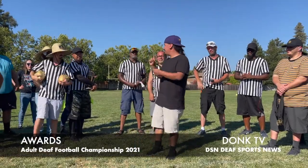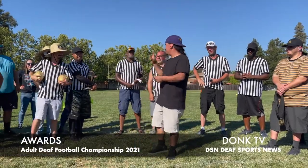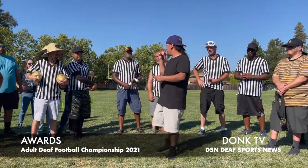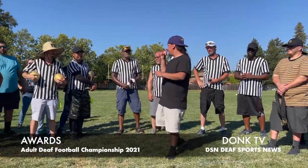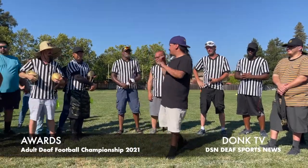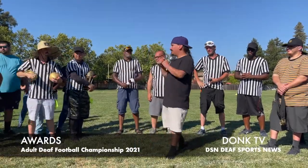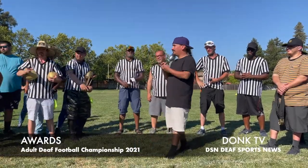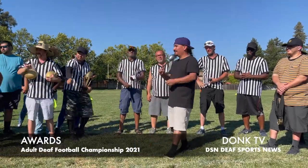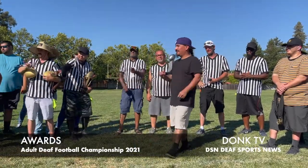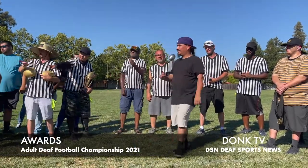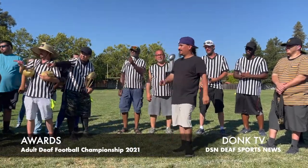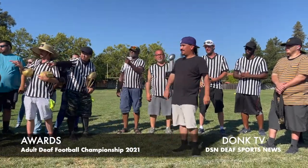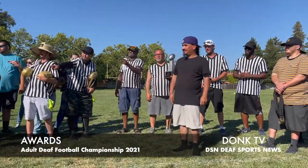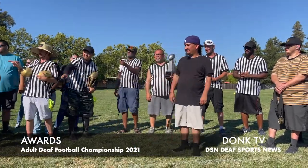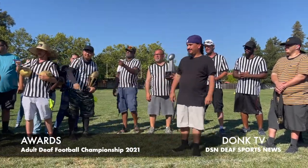Eagles team, Where is Eagles team?